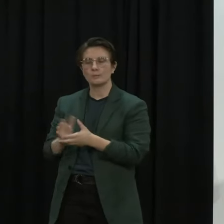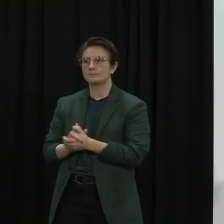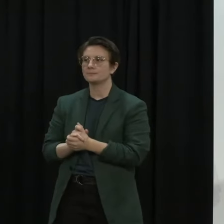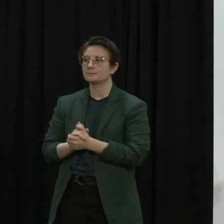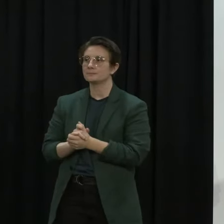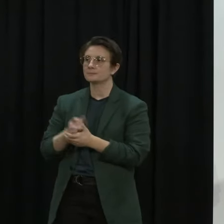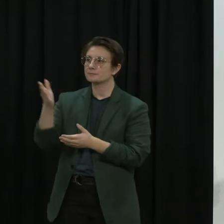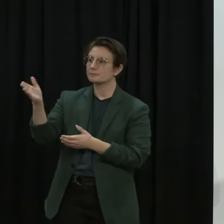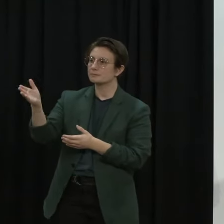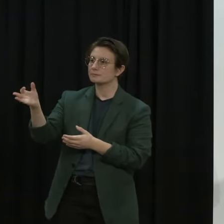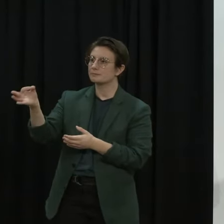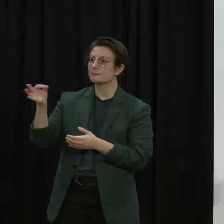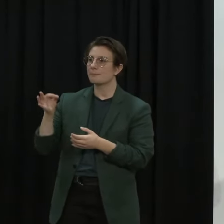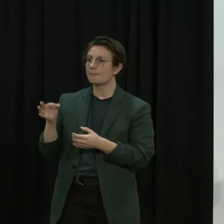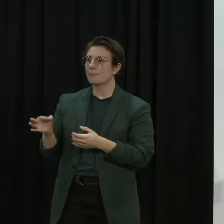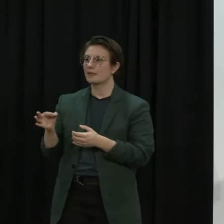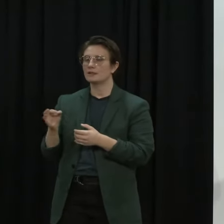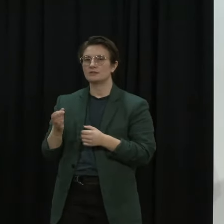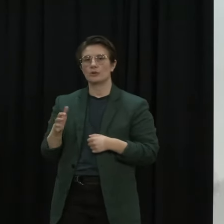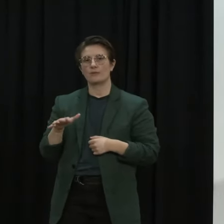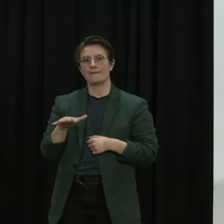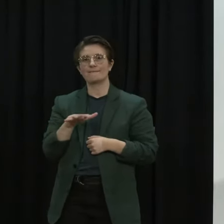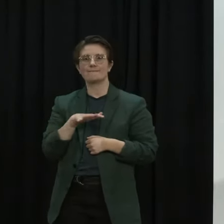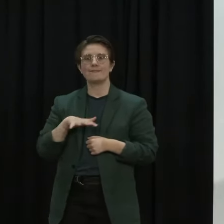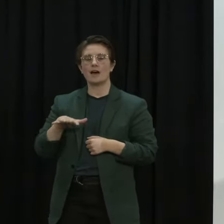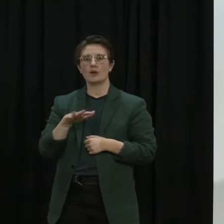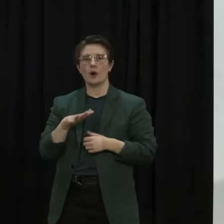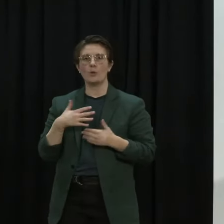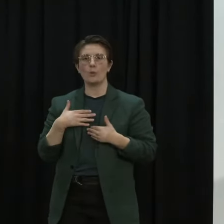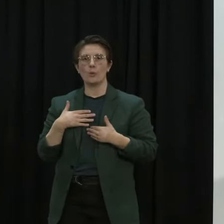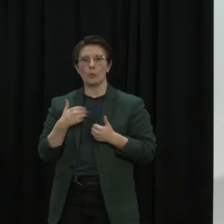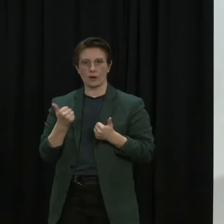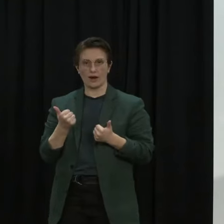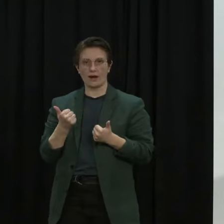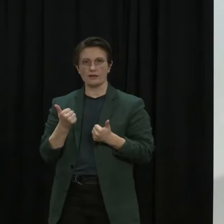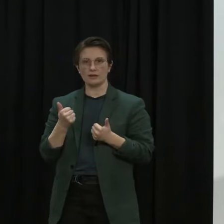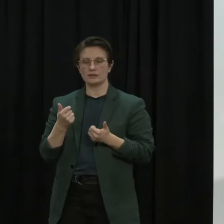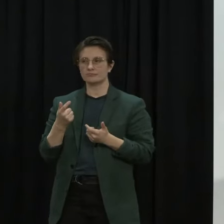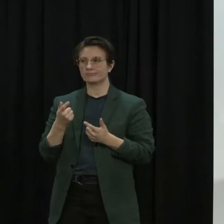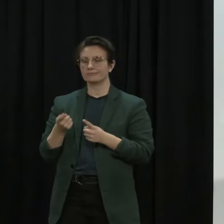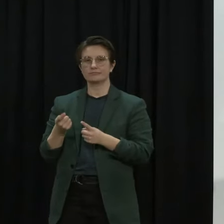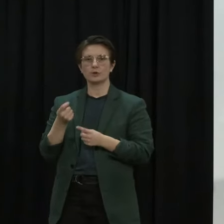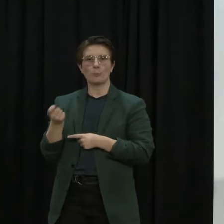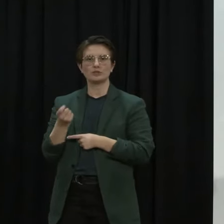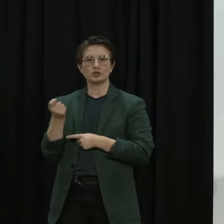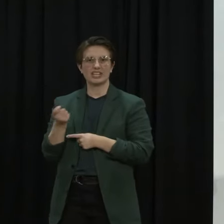to that standards as a profession.